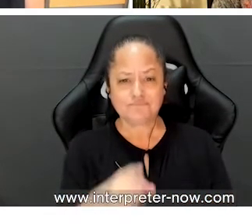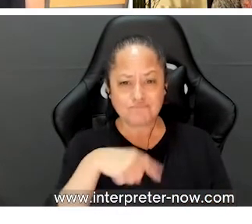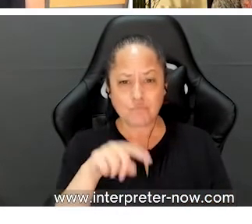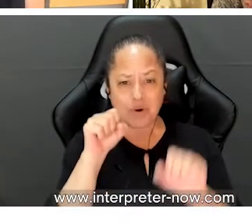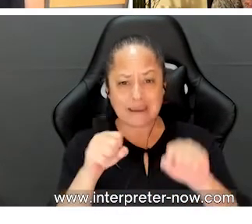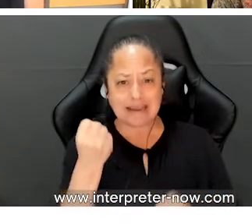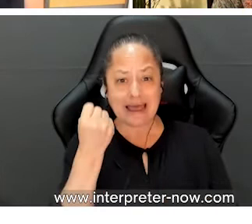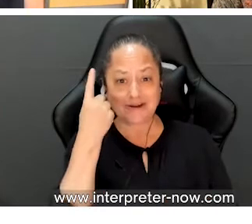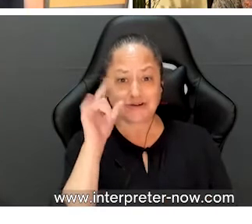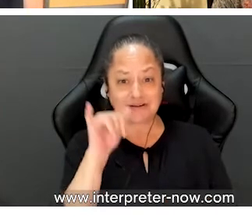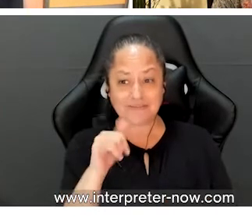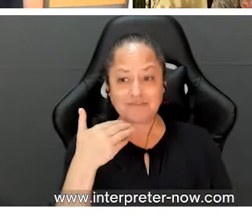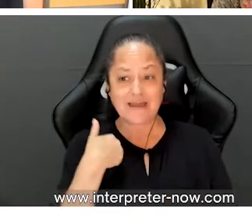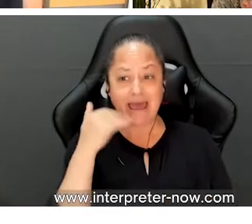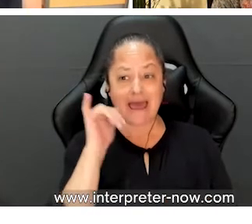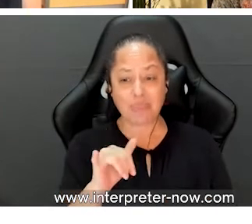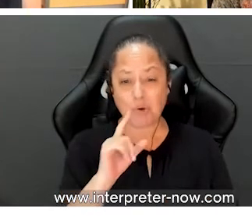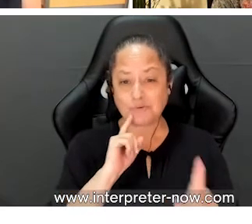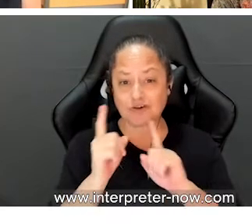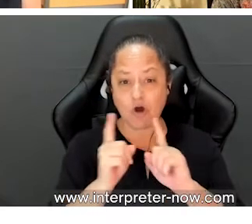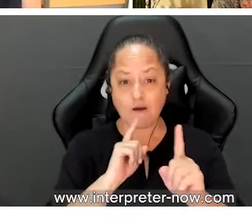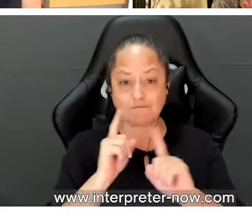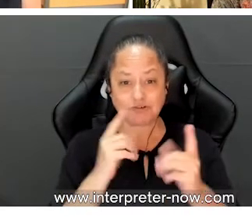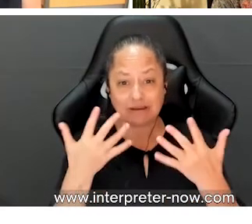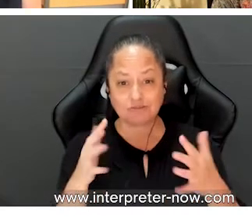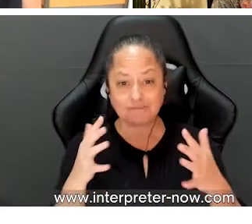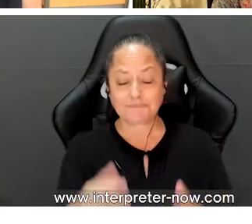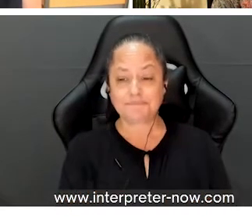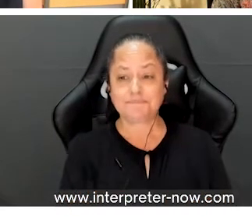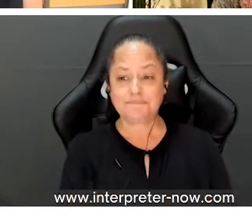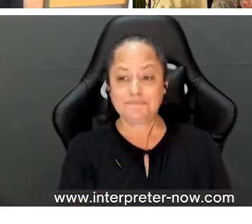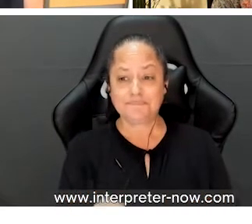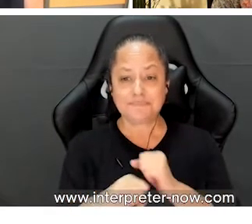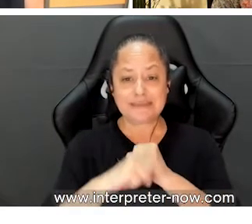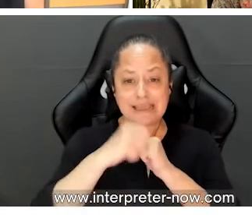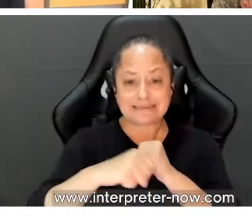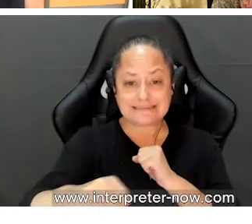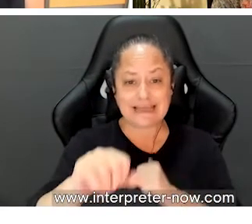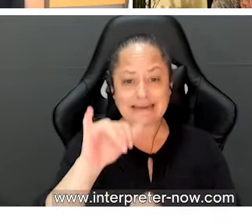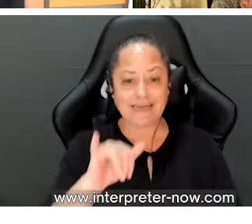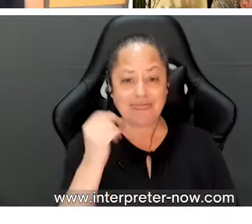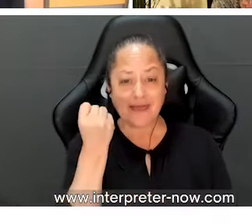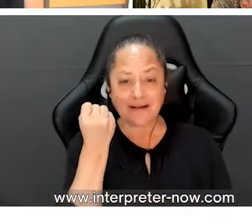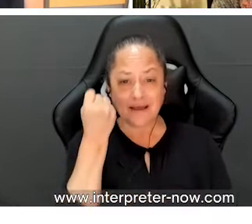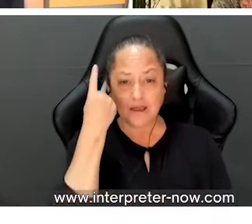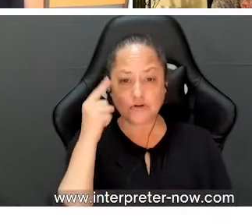If we can understand that, if we've had those conversations, extending that understanding